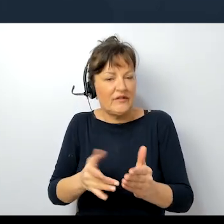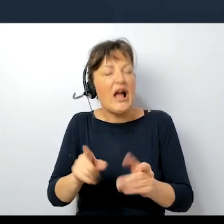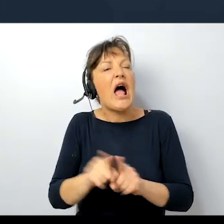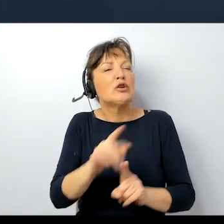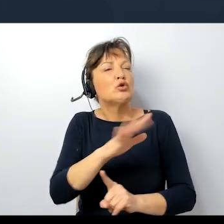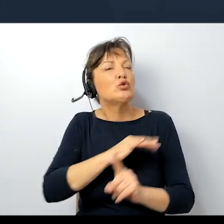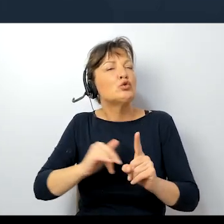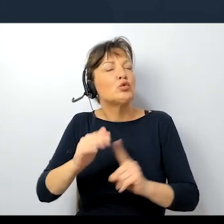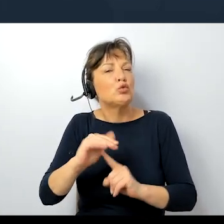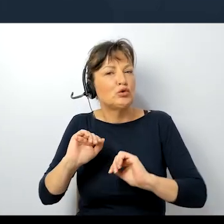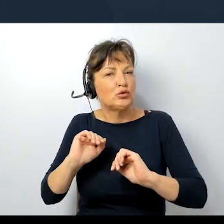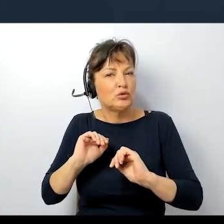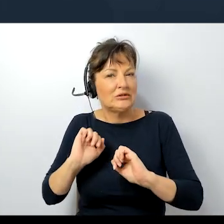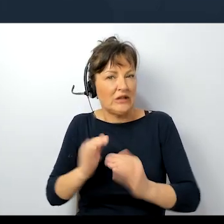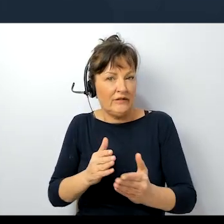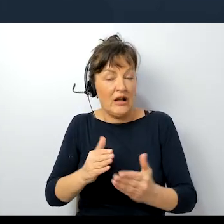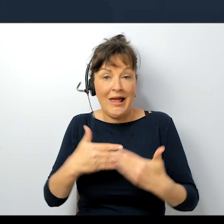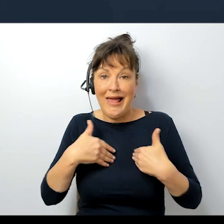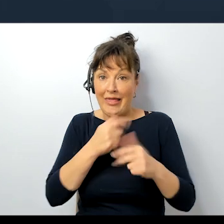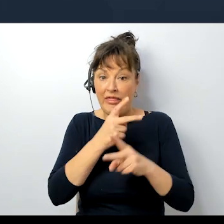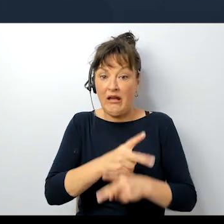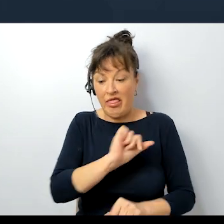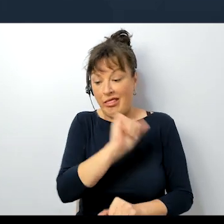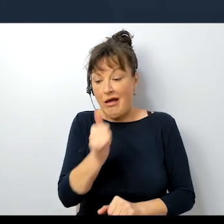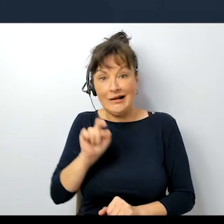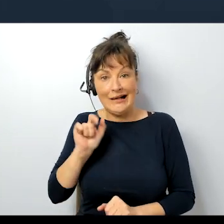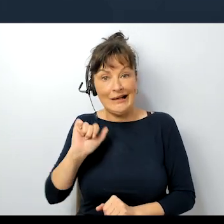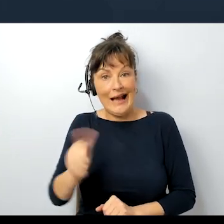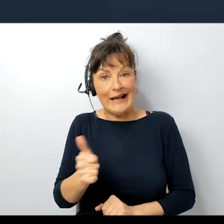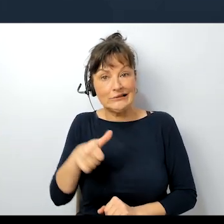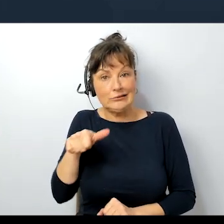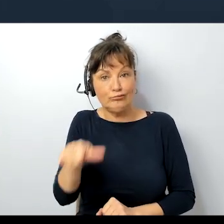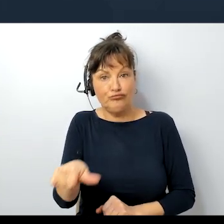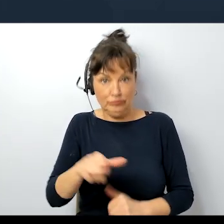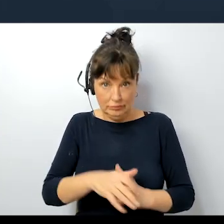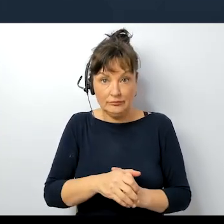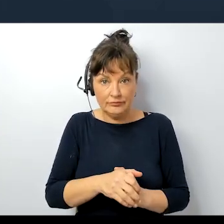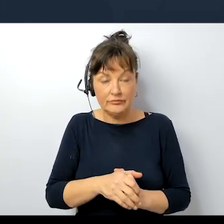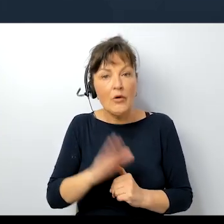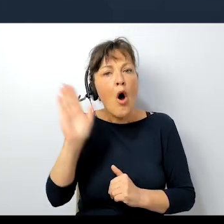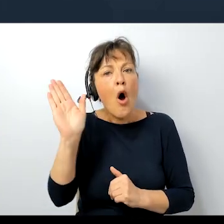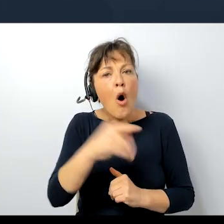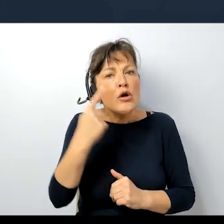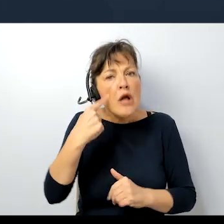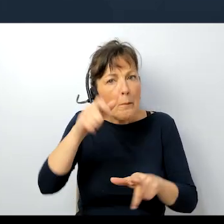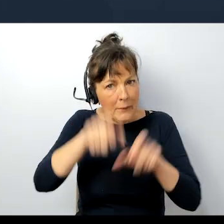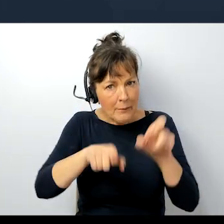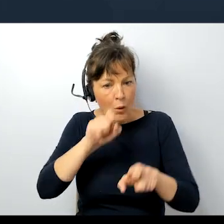I'll select Engineering, Financial Services and Social Services and Healthcare and I then press